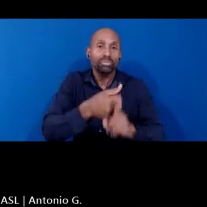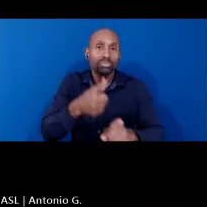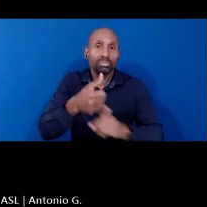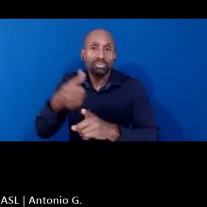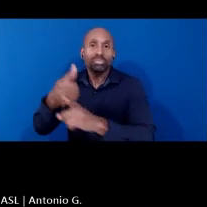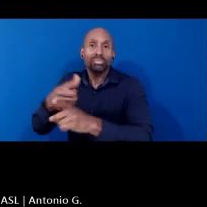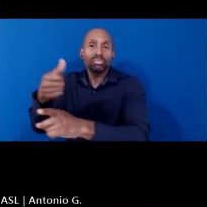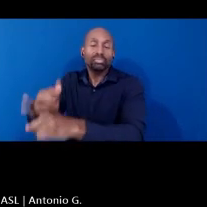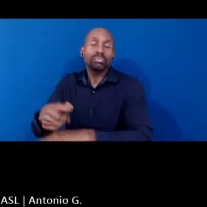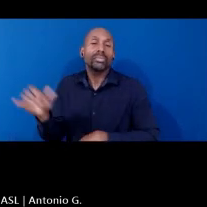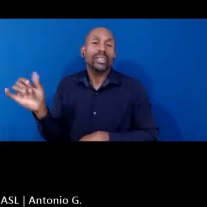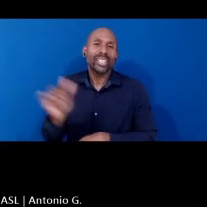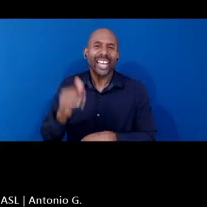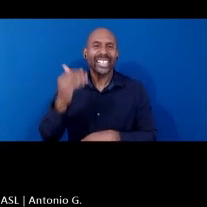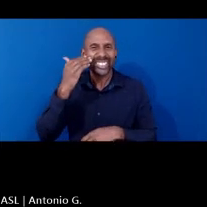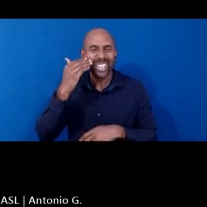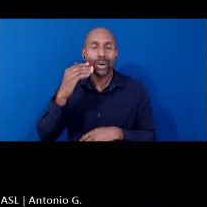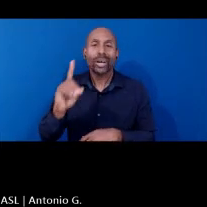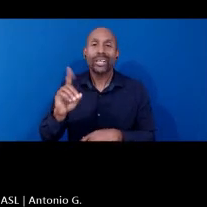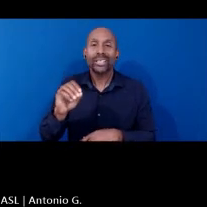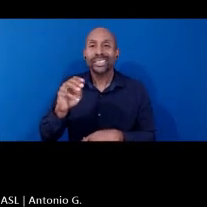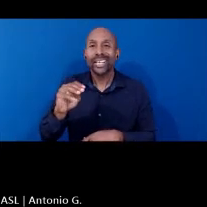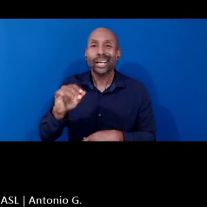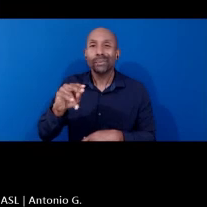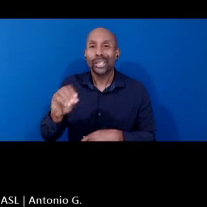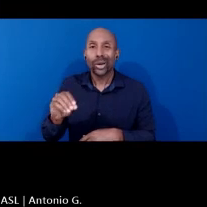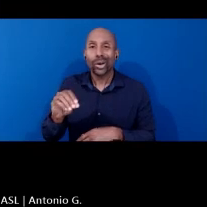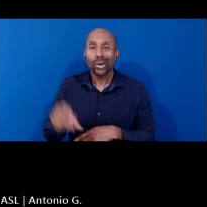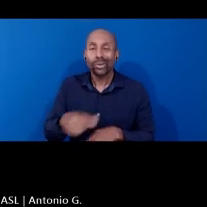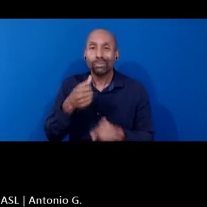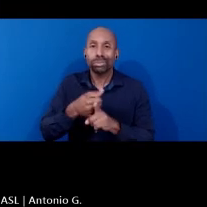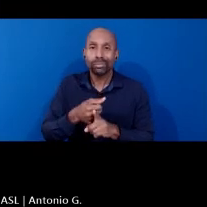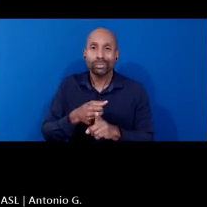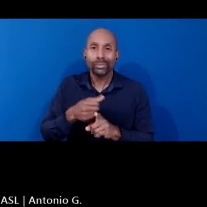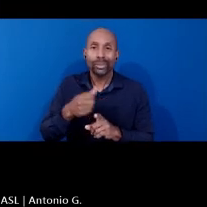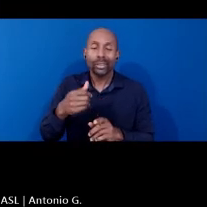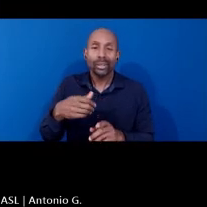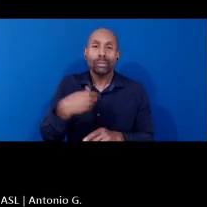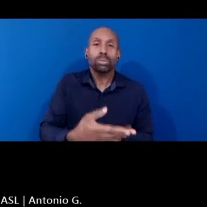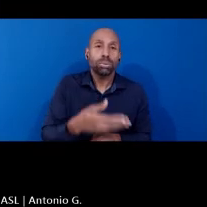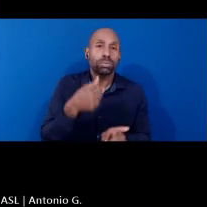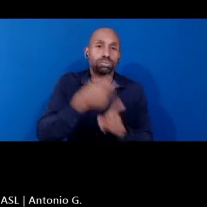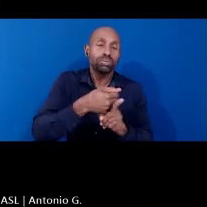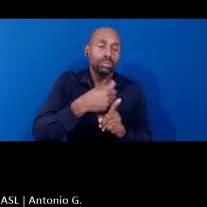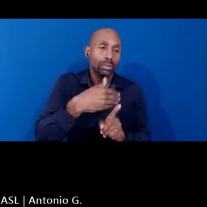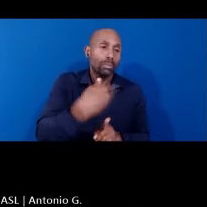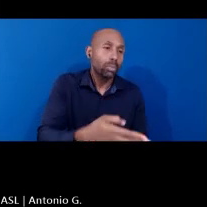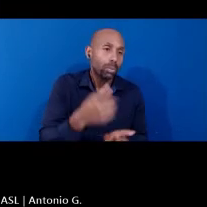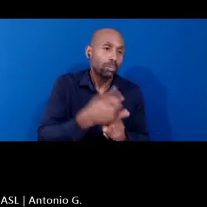like a domino effect. And that's really what we're trying to do as we focus our effort as a community.